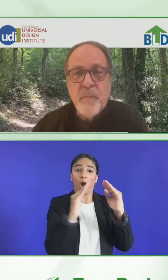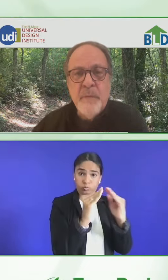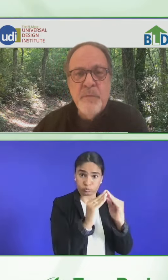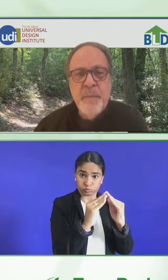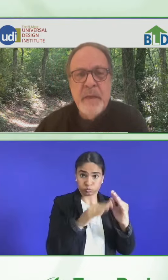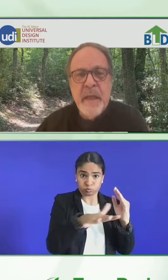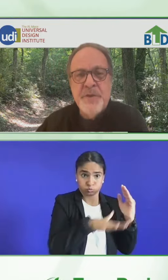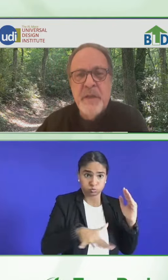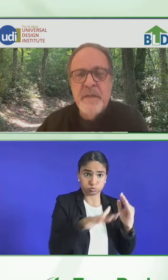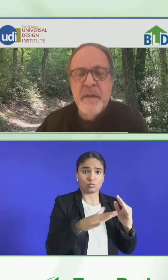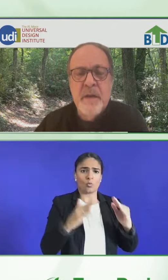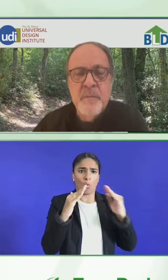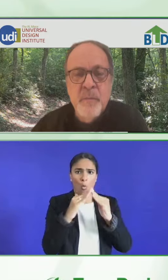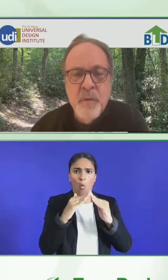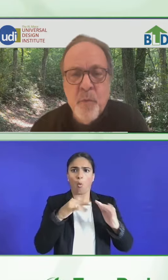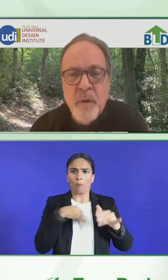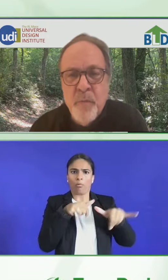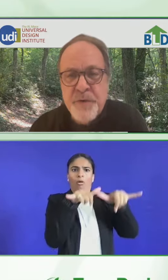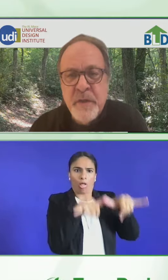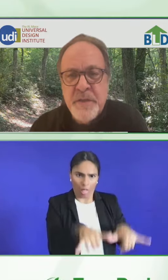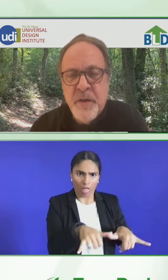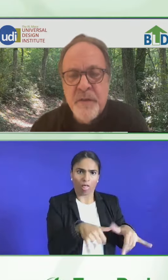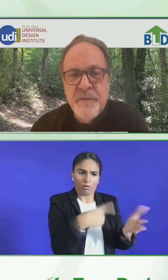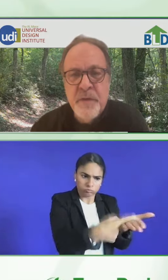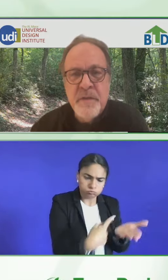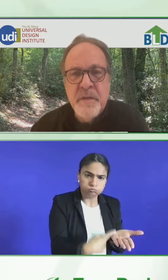We will be engaging it more and more, so let's go to the first